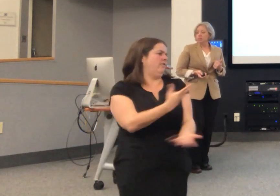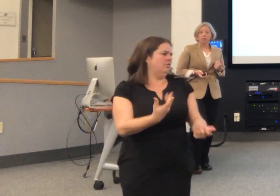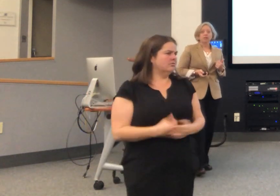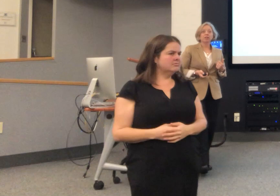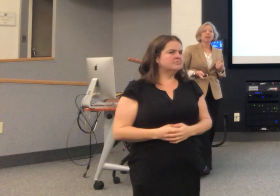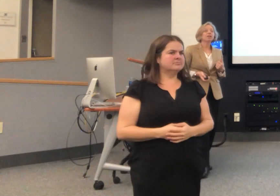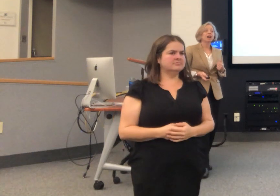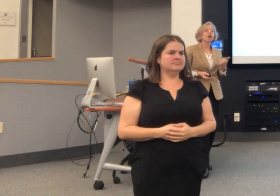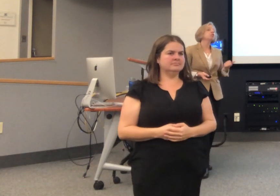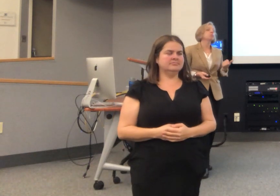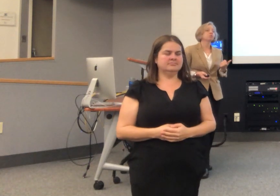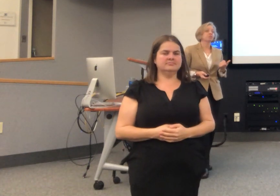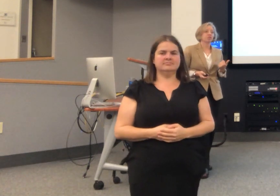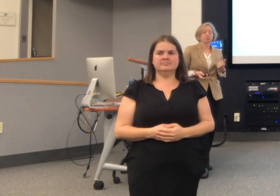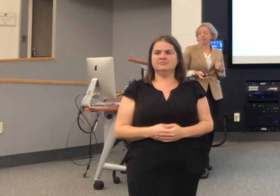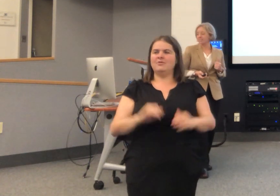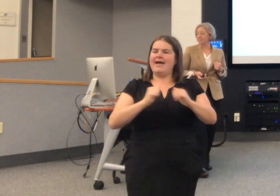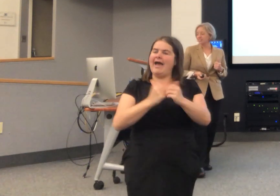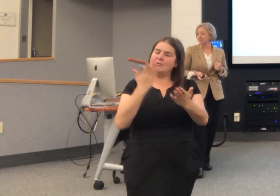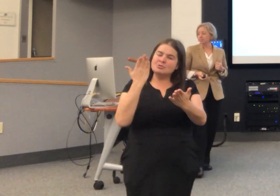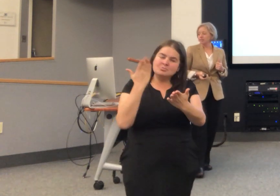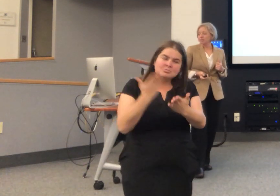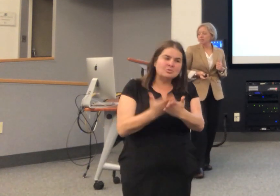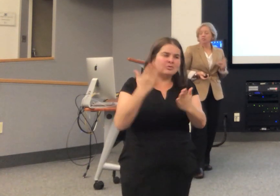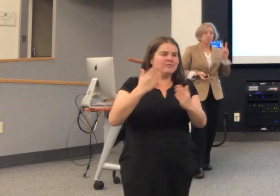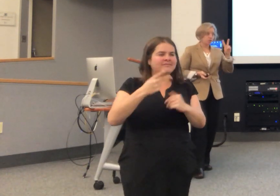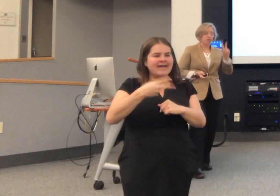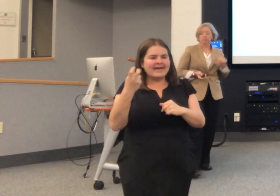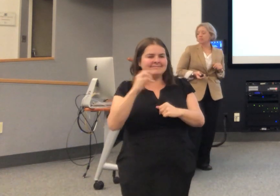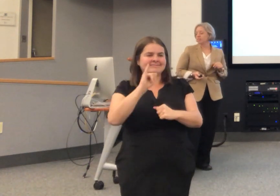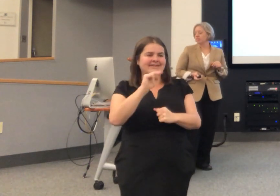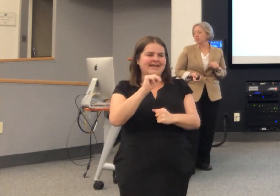So how do you prove infringement? Two elements.